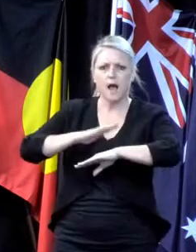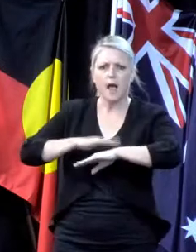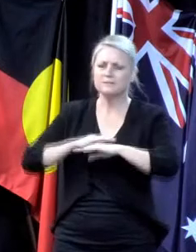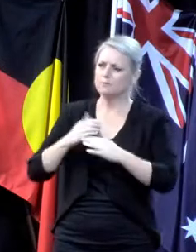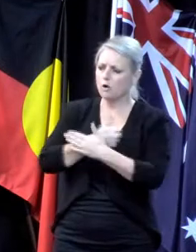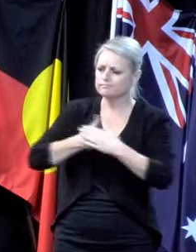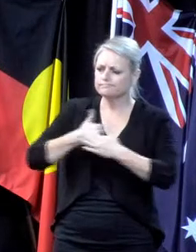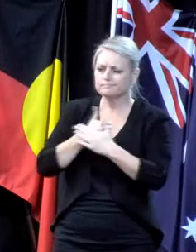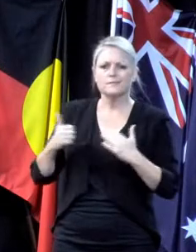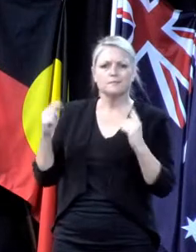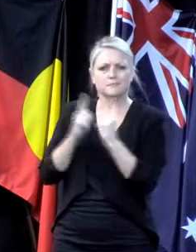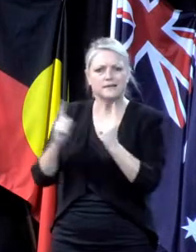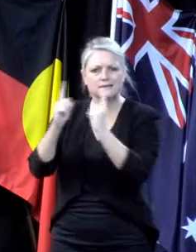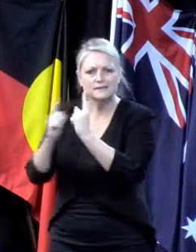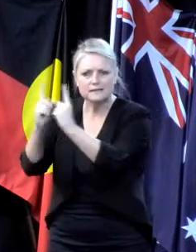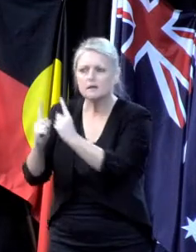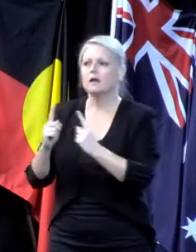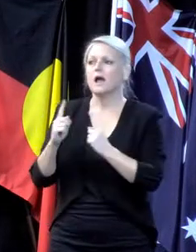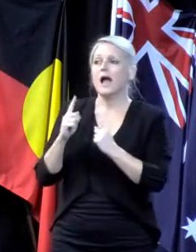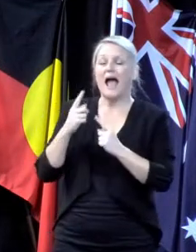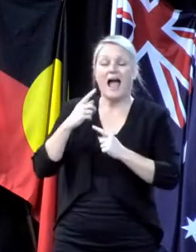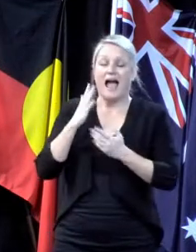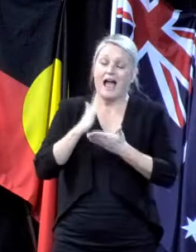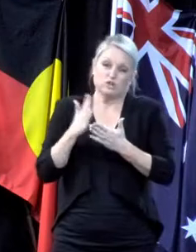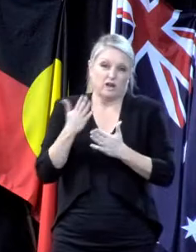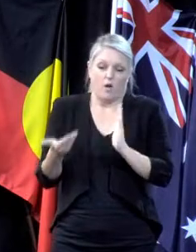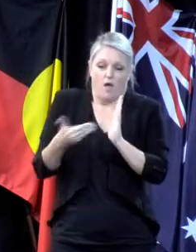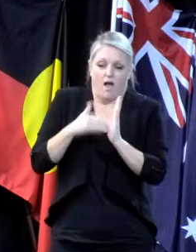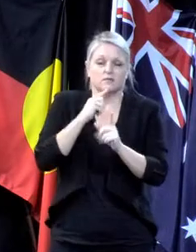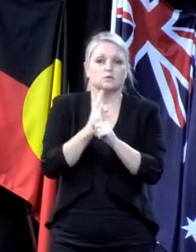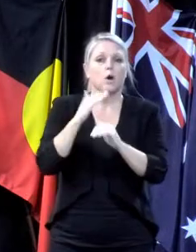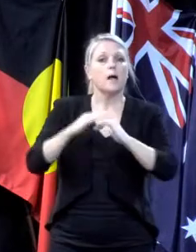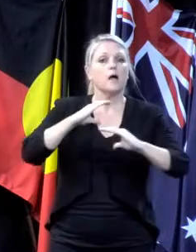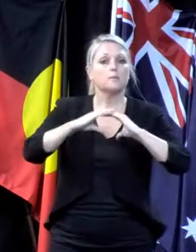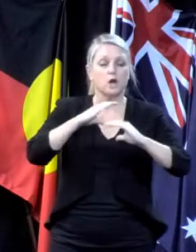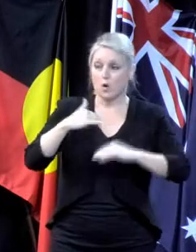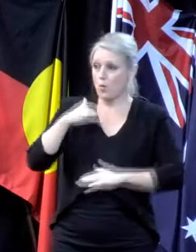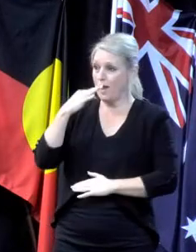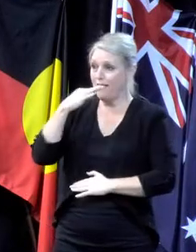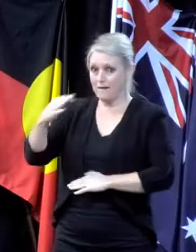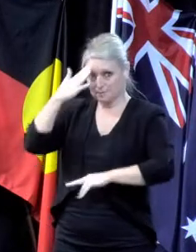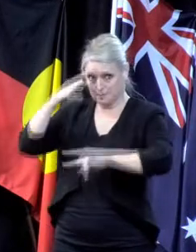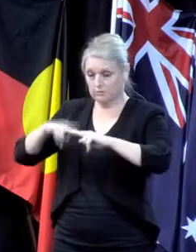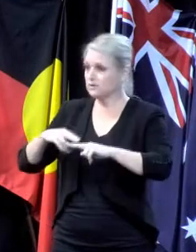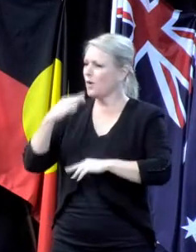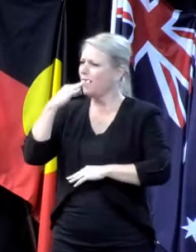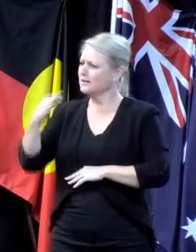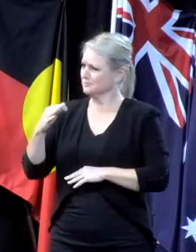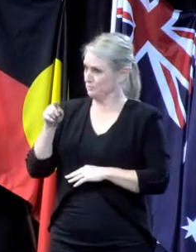And I'd like to just quickly mention communication. We ask the parents, "How is the best way to communicate with you?"